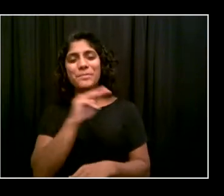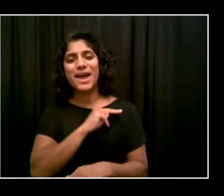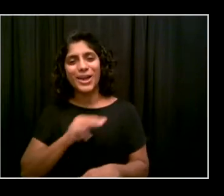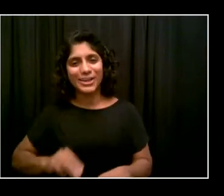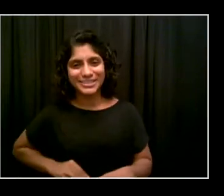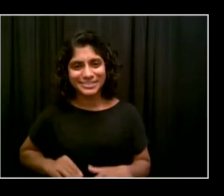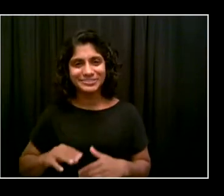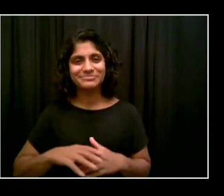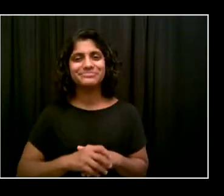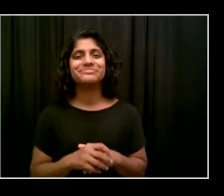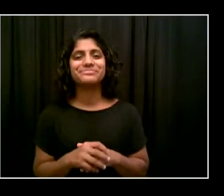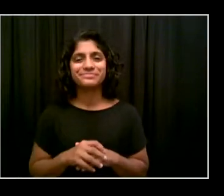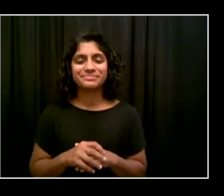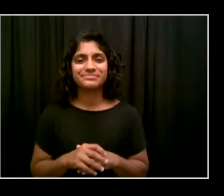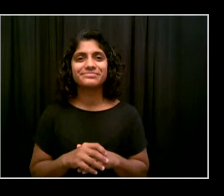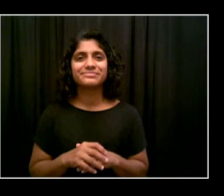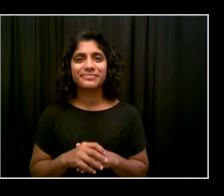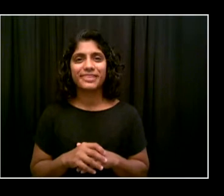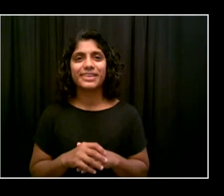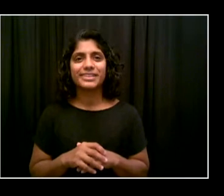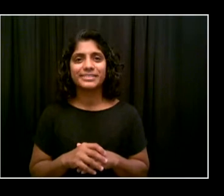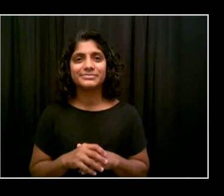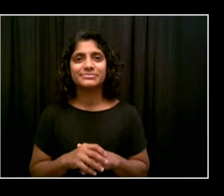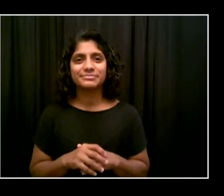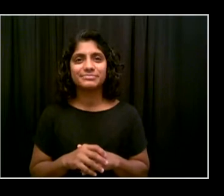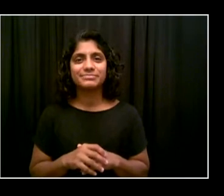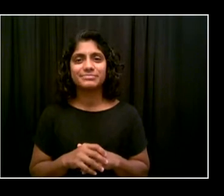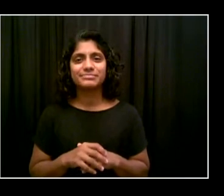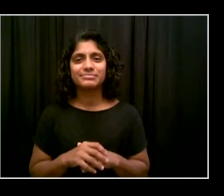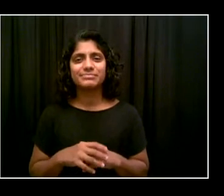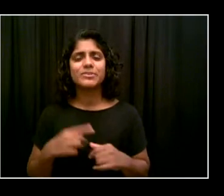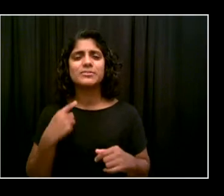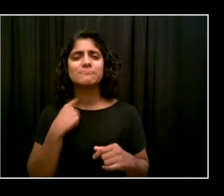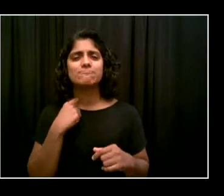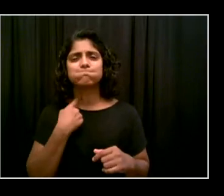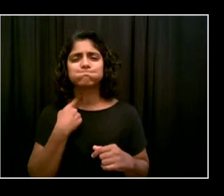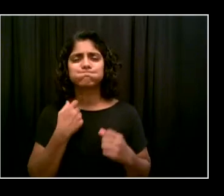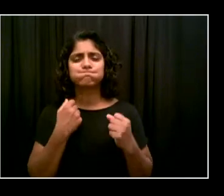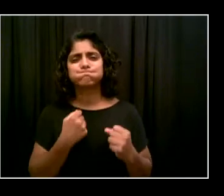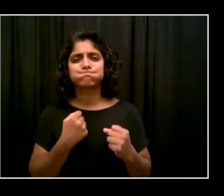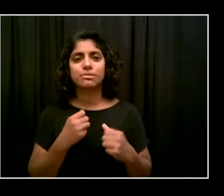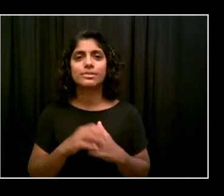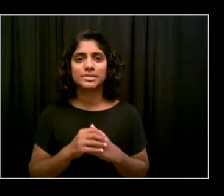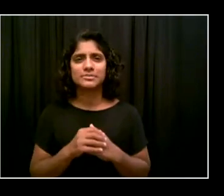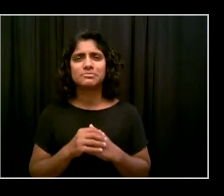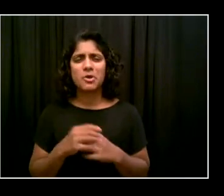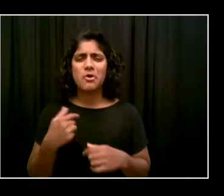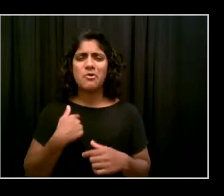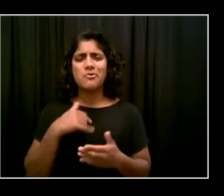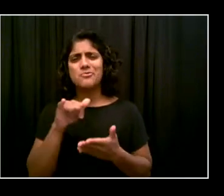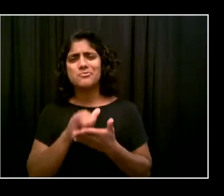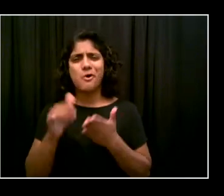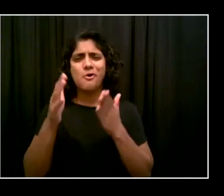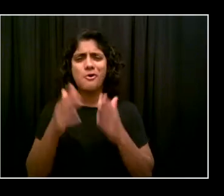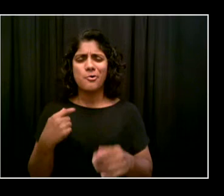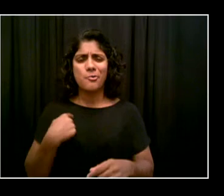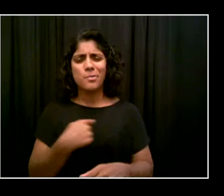WILL SAY IT NOW